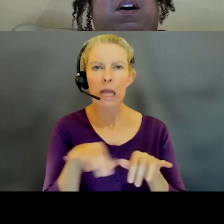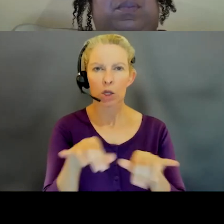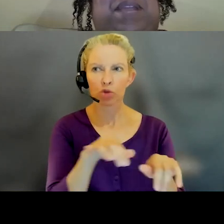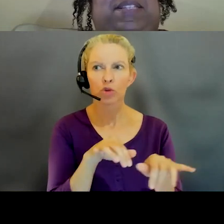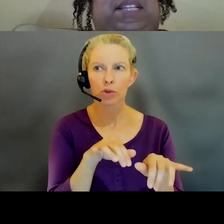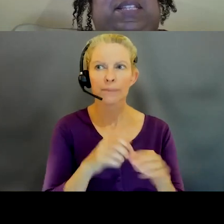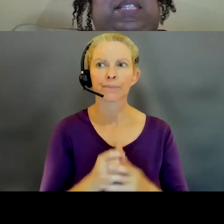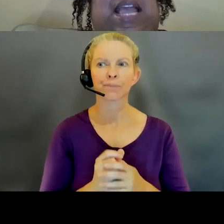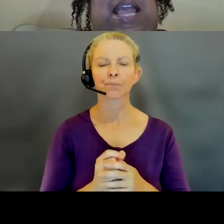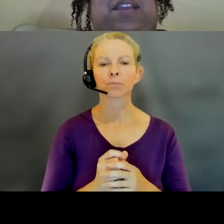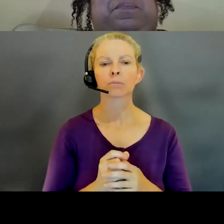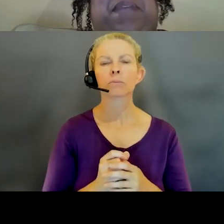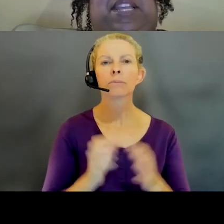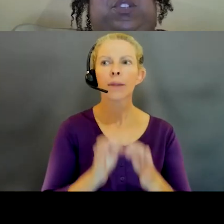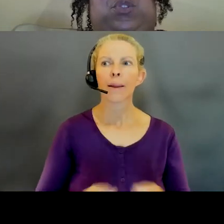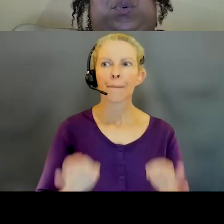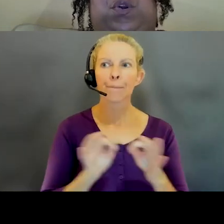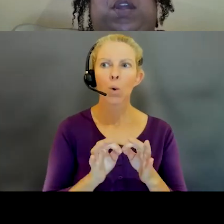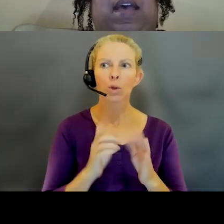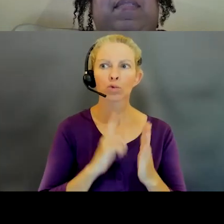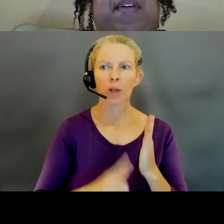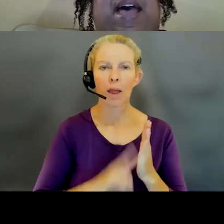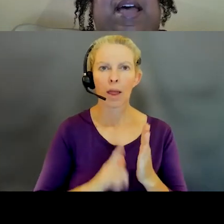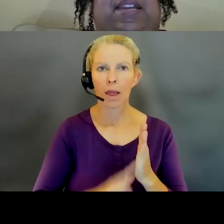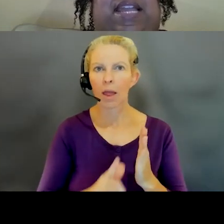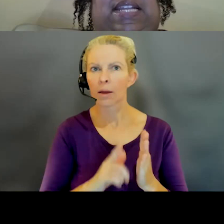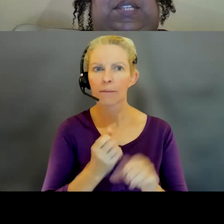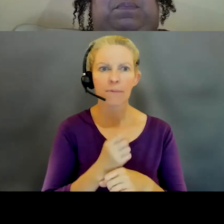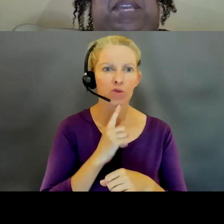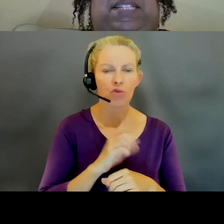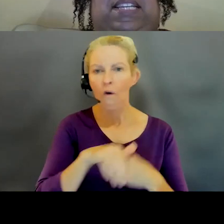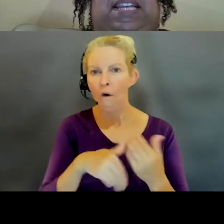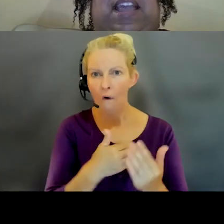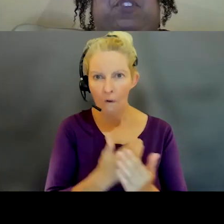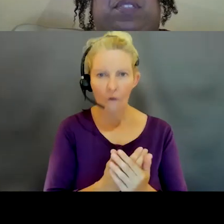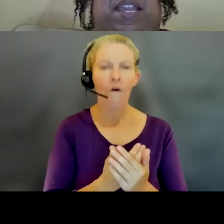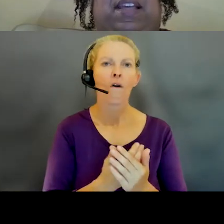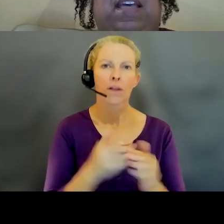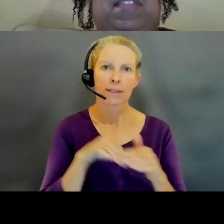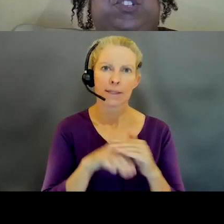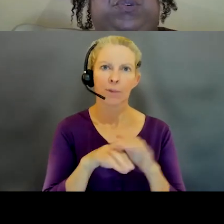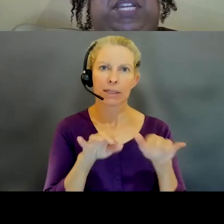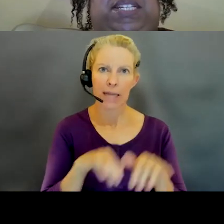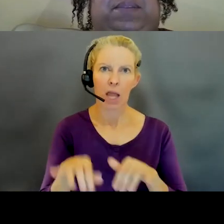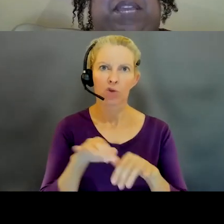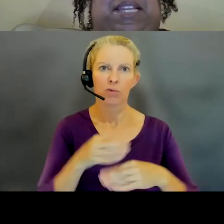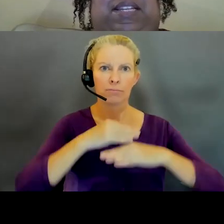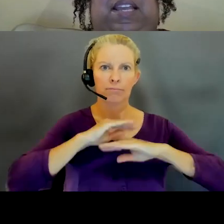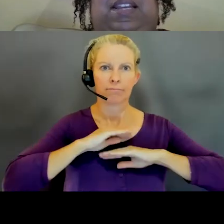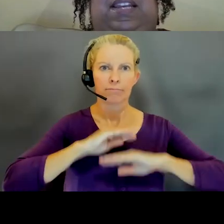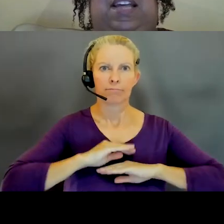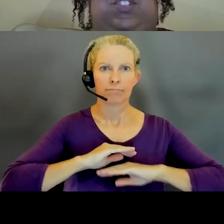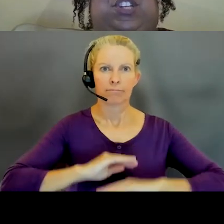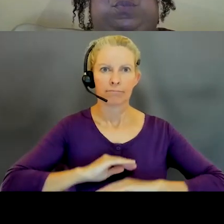all of the bases and making sure that it is meeting everything that you need to meet. Not just